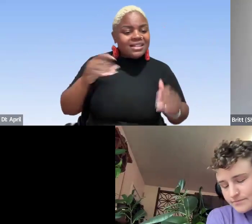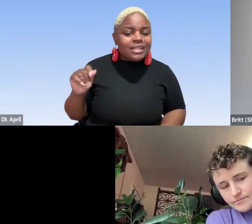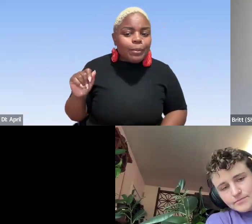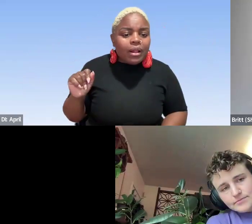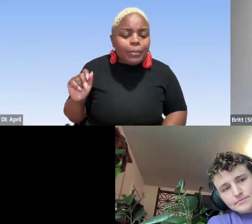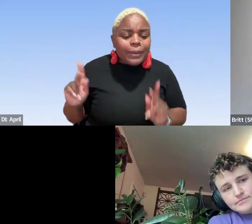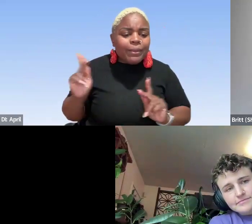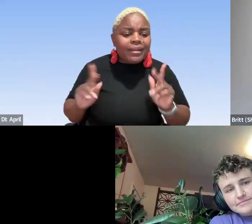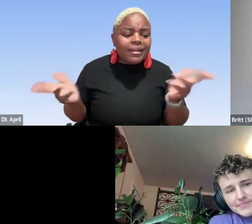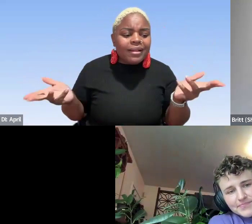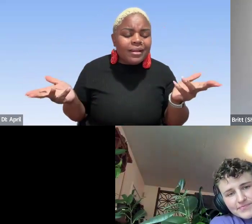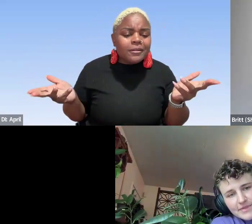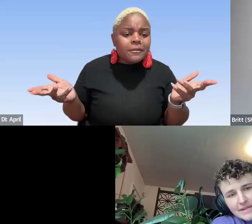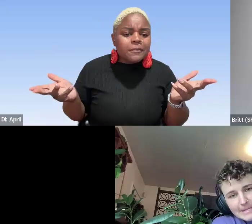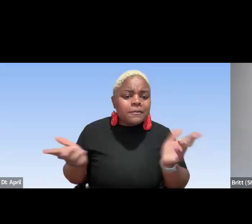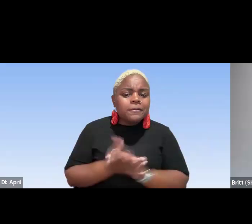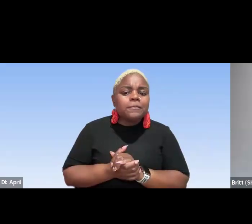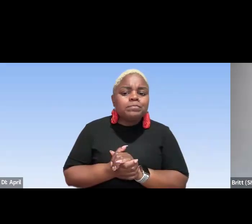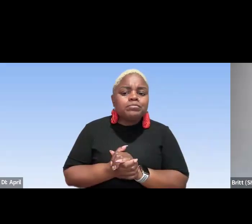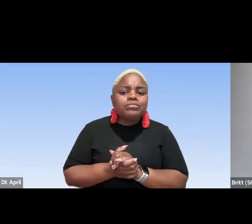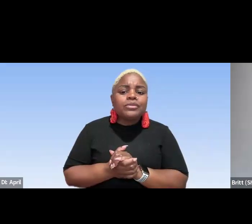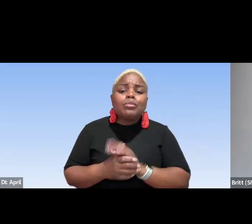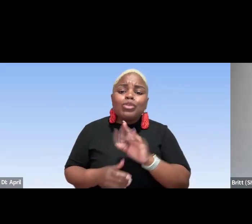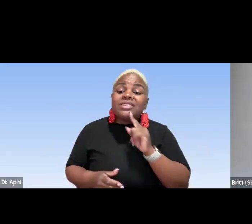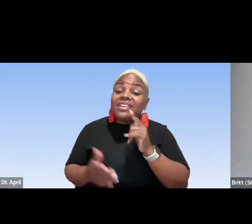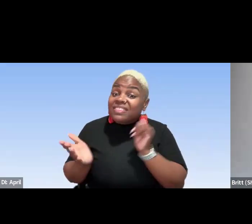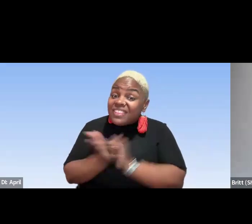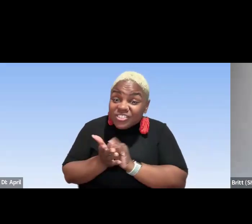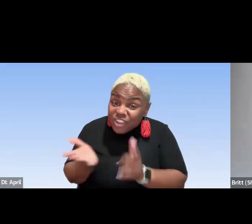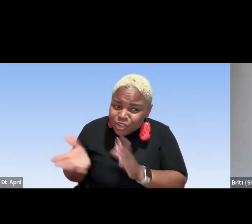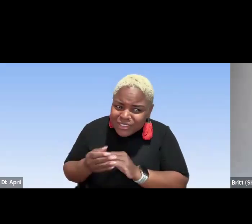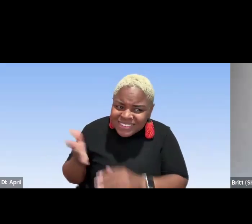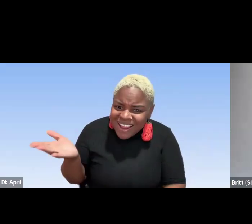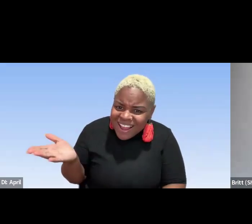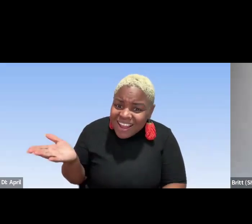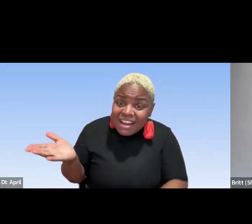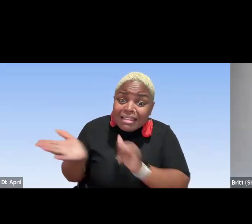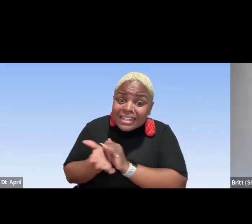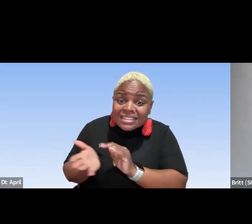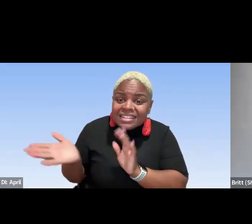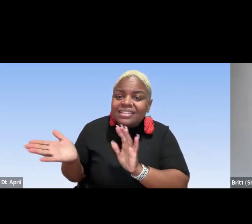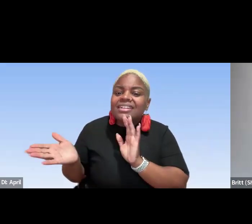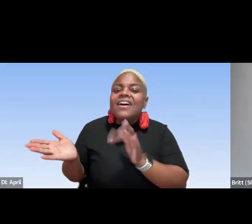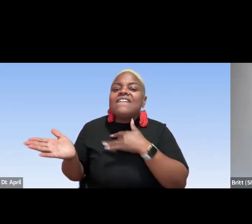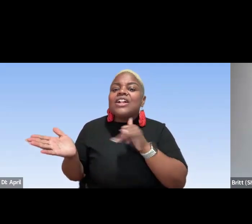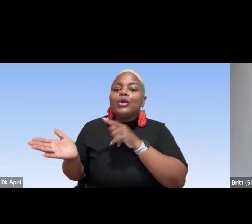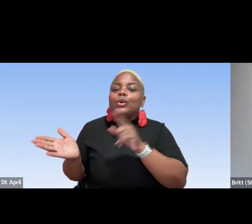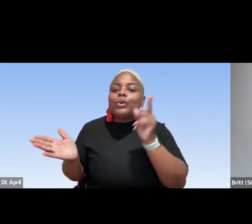[BRITTANIE HERNANDEZ-WILSON] That's all, you say. Uh, I feel like you have expanded my, my universe, uh,